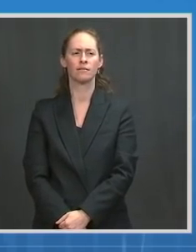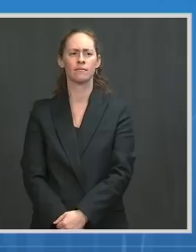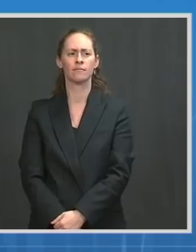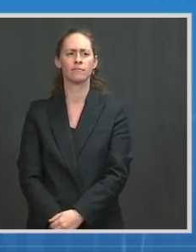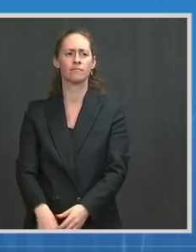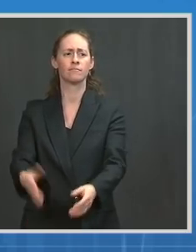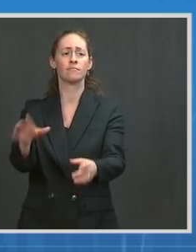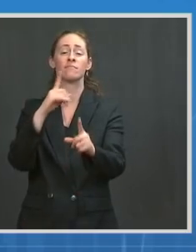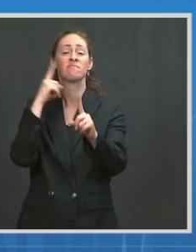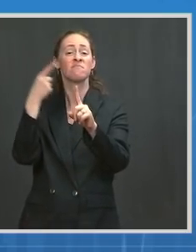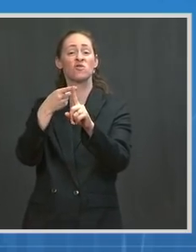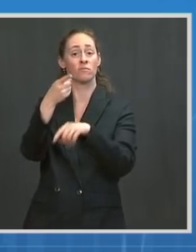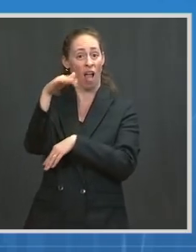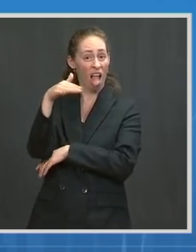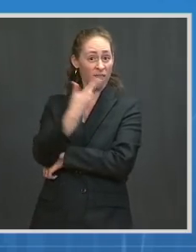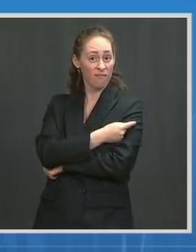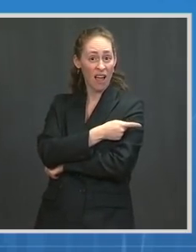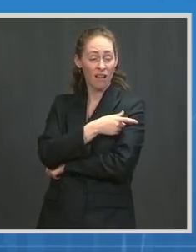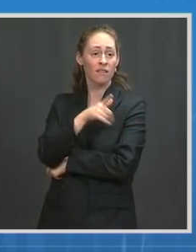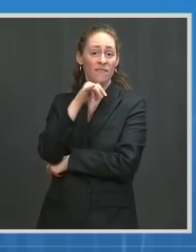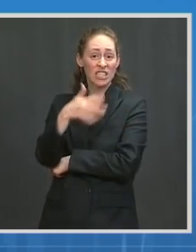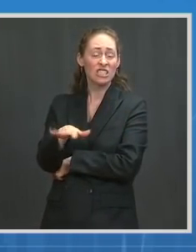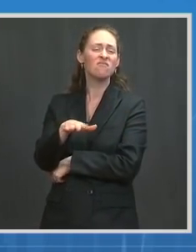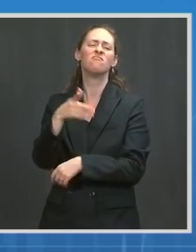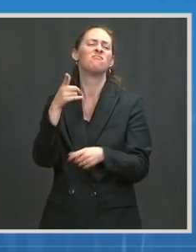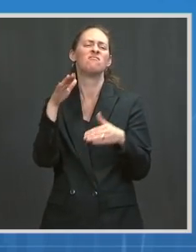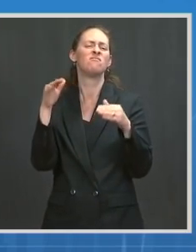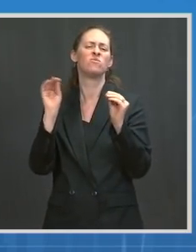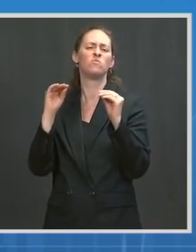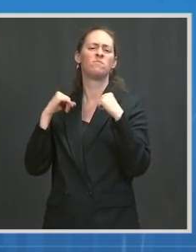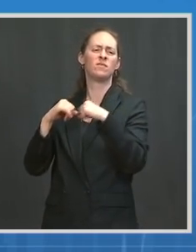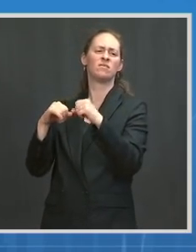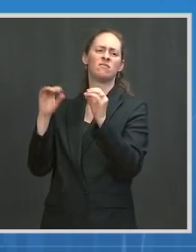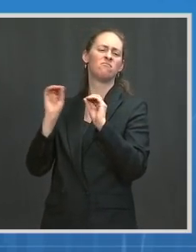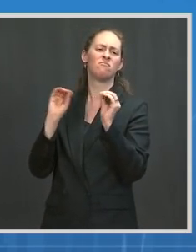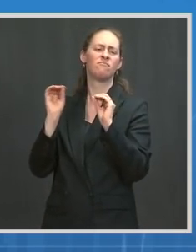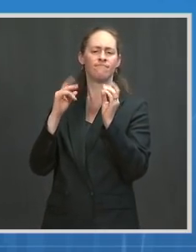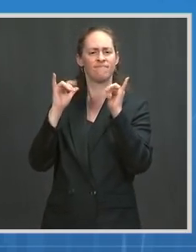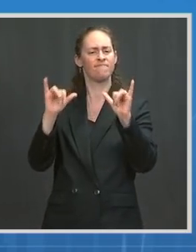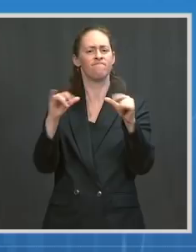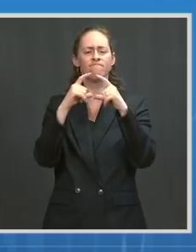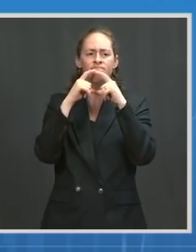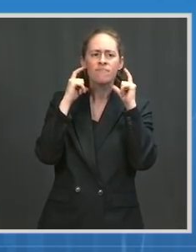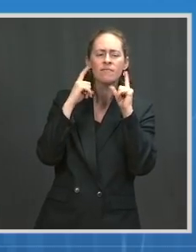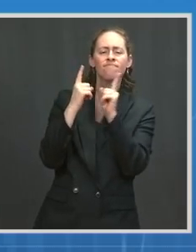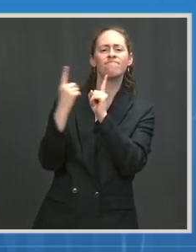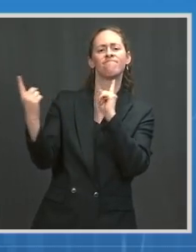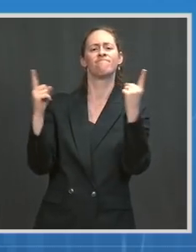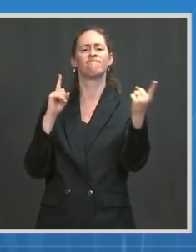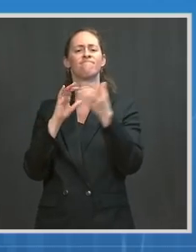And so, you need to be continuing to wear your mask and practicing all of the mitigation strategies that we've been discussing before.